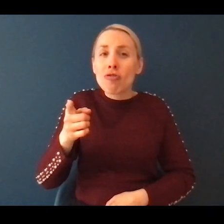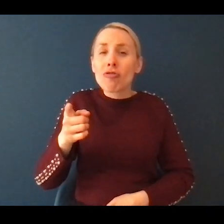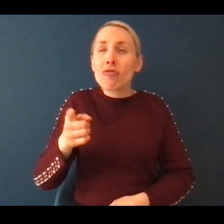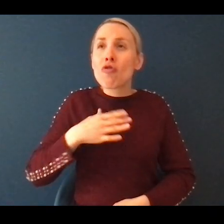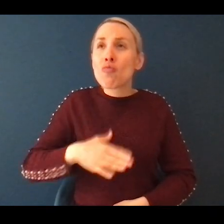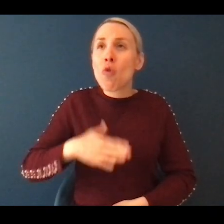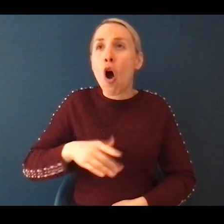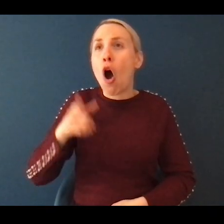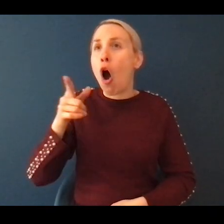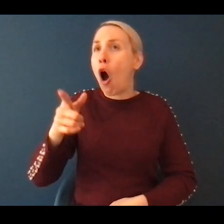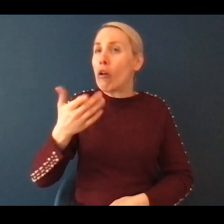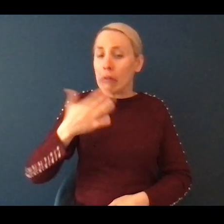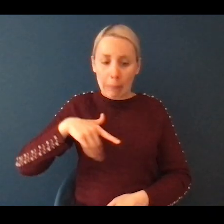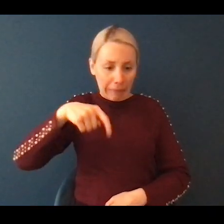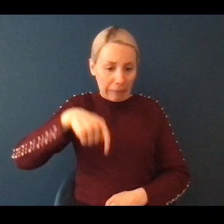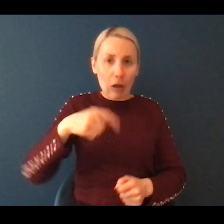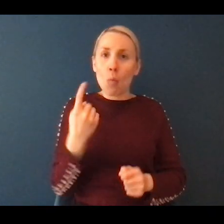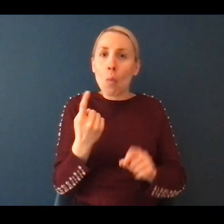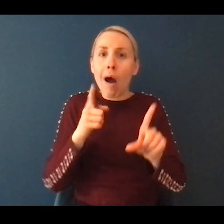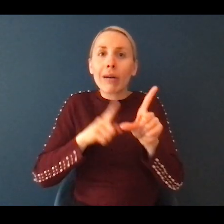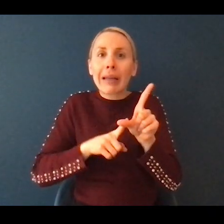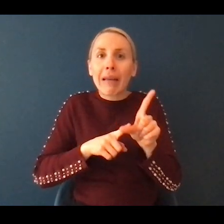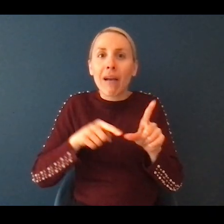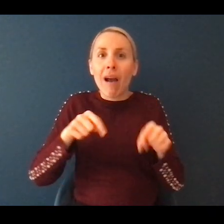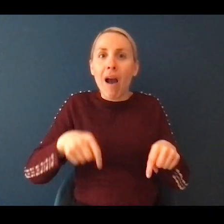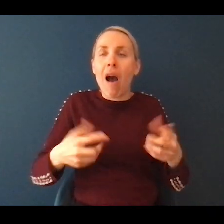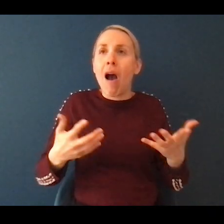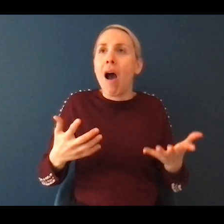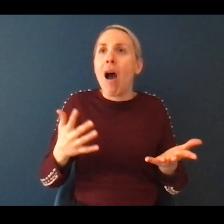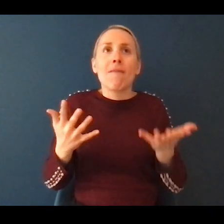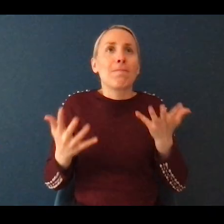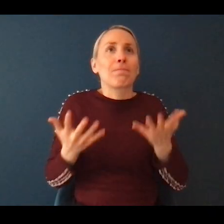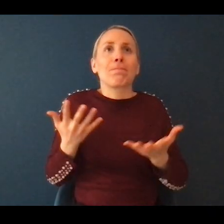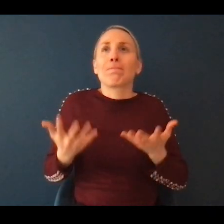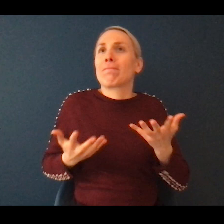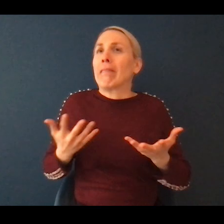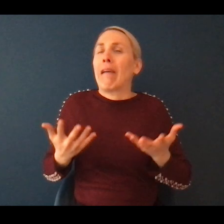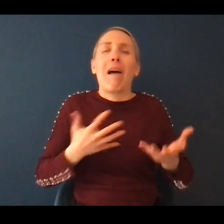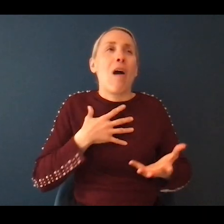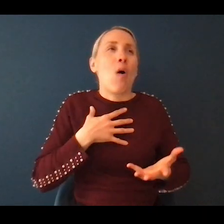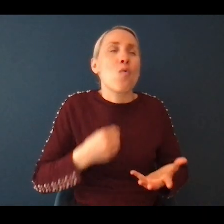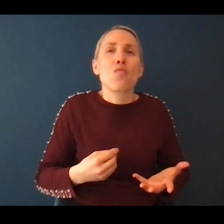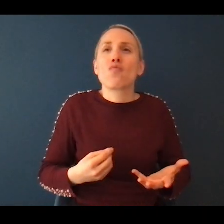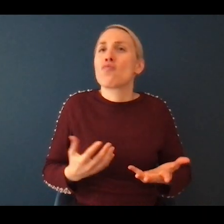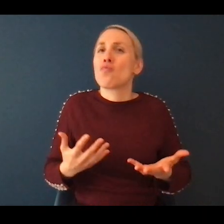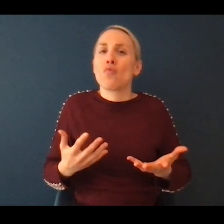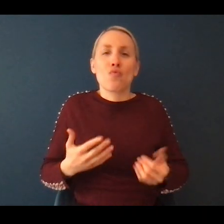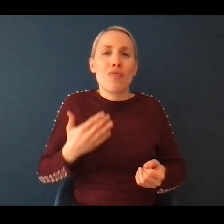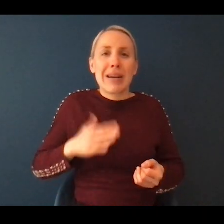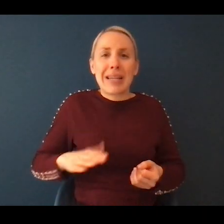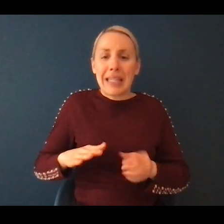know in the UK for a year and I just felt like I just really needed that mentorship